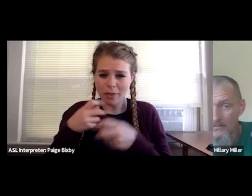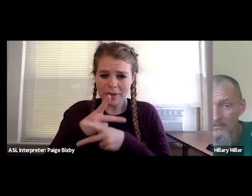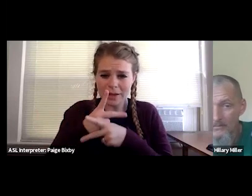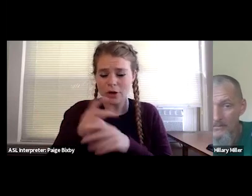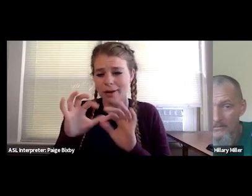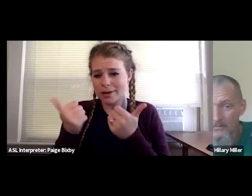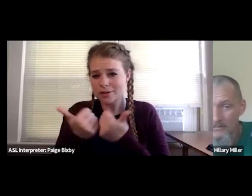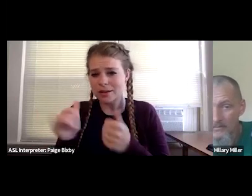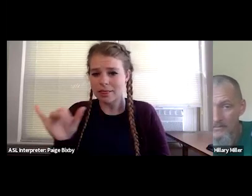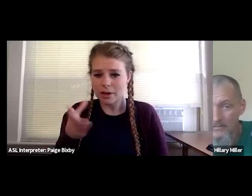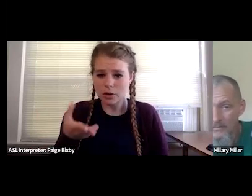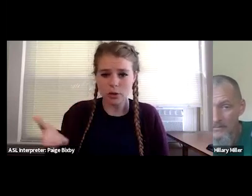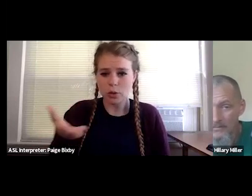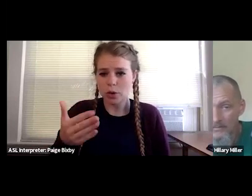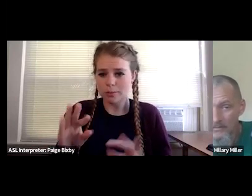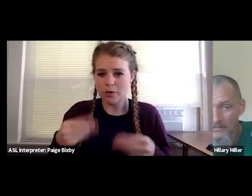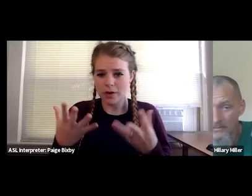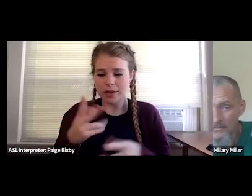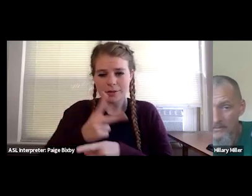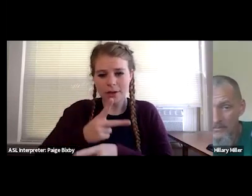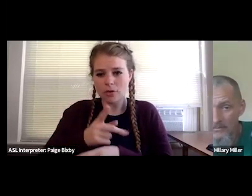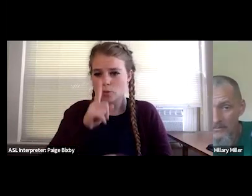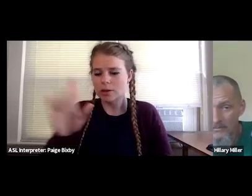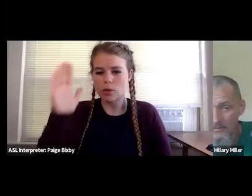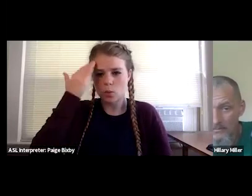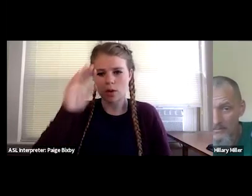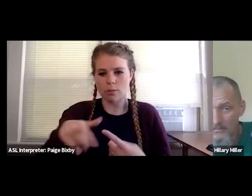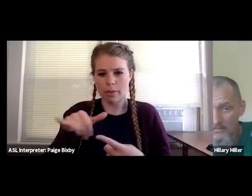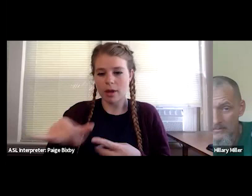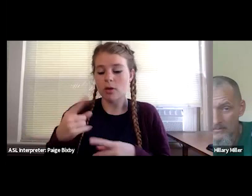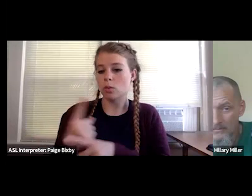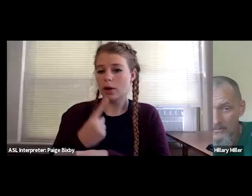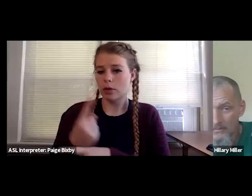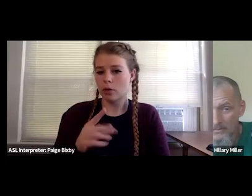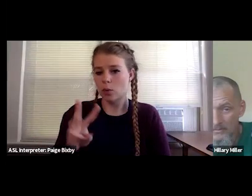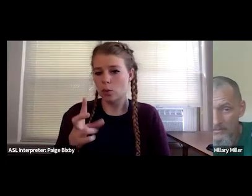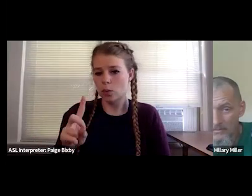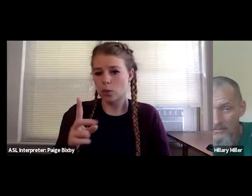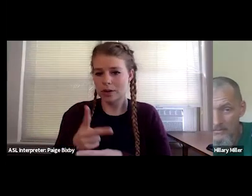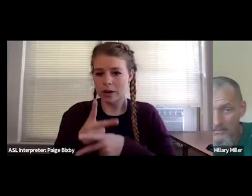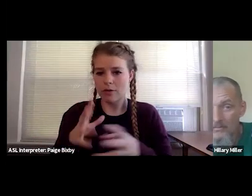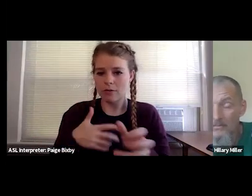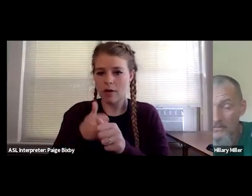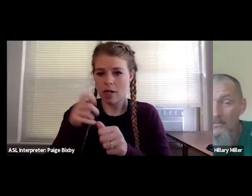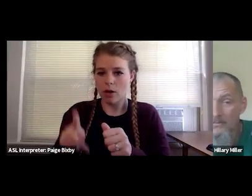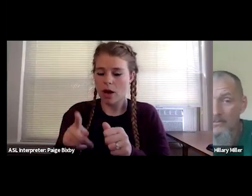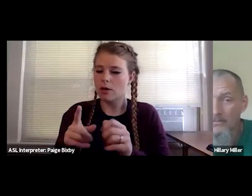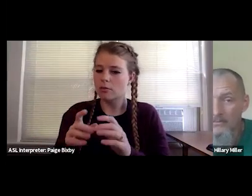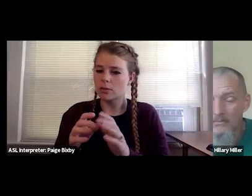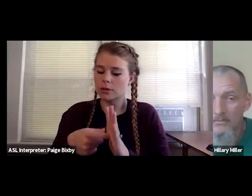that are providing the care on the ground to be aware of. The regular wound care, follow up is essential. I think Brian, you're probably maybe like twice,